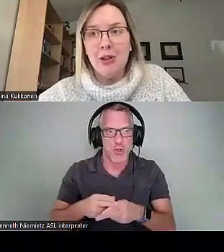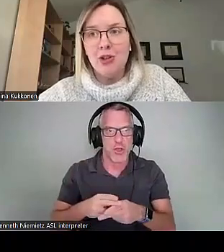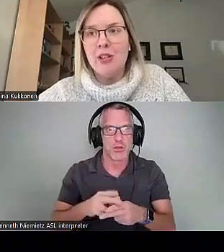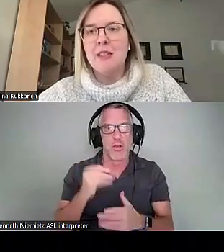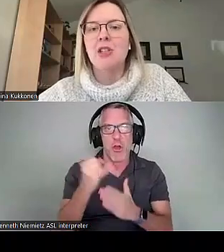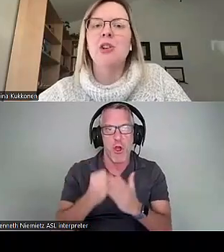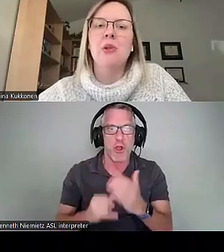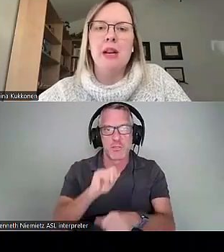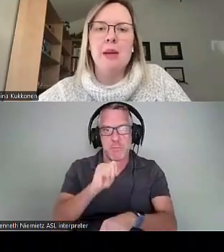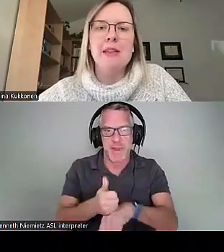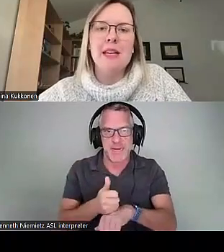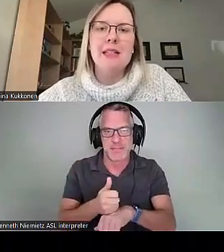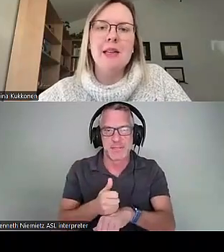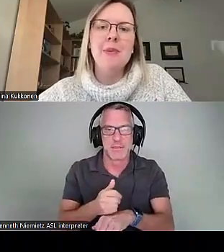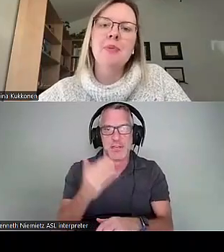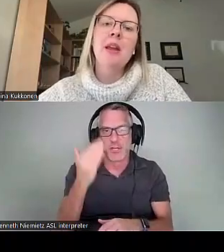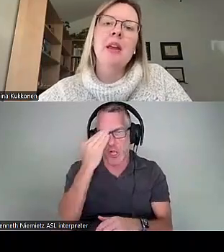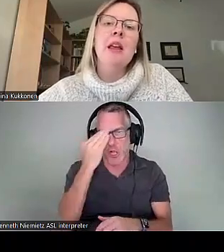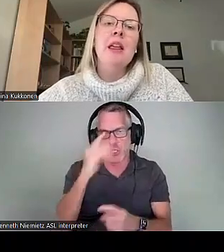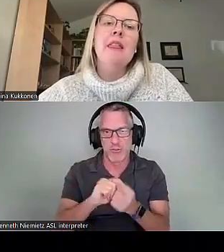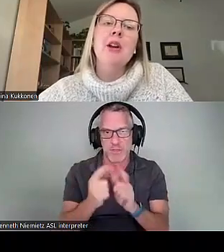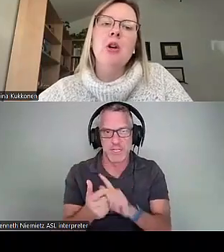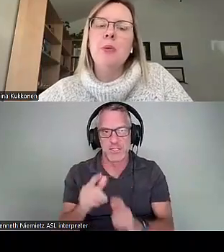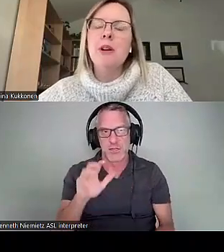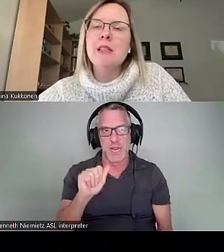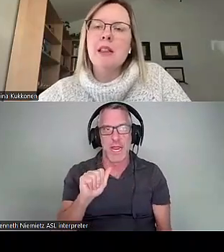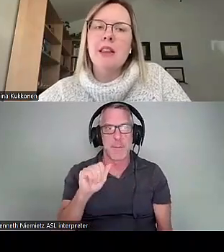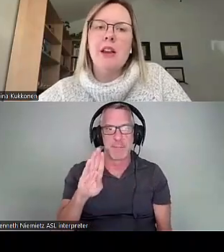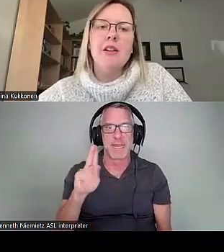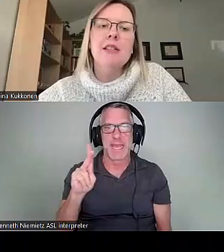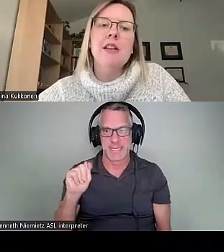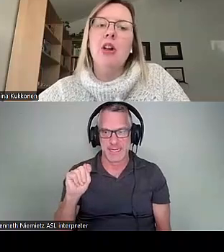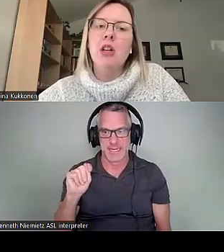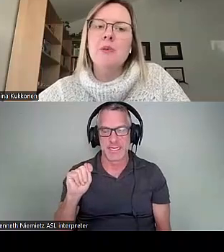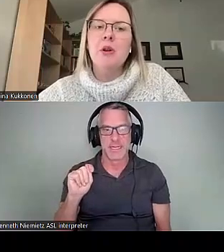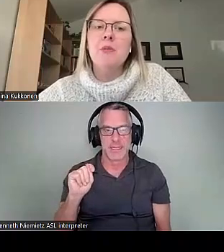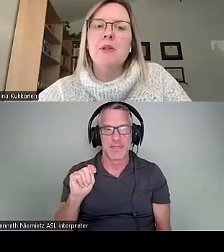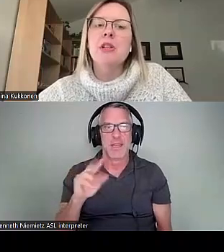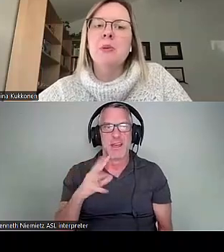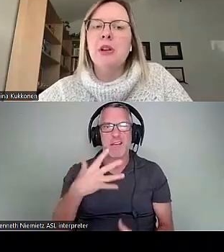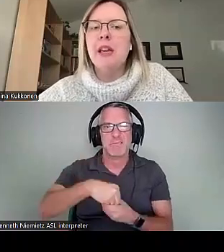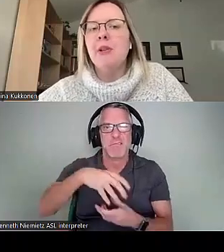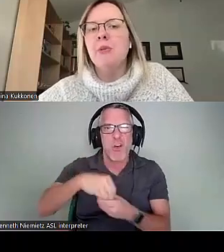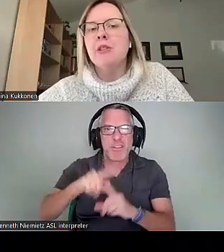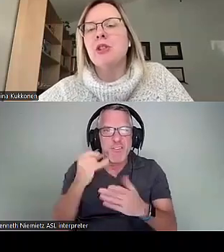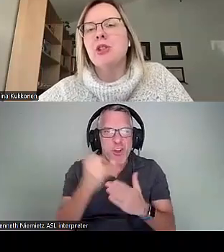knowledge translation or ABKT that incorporates the arts in all its forms to communicate research